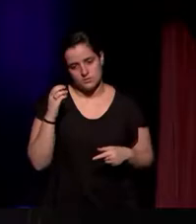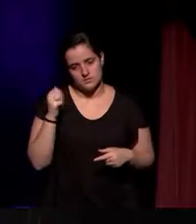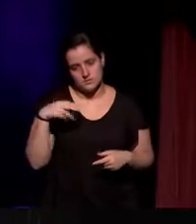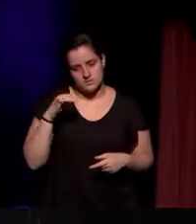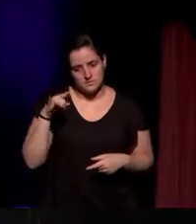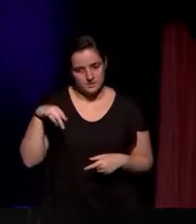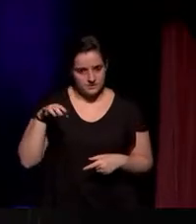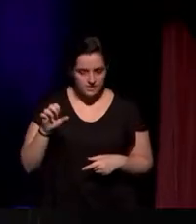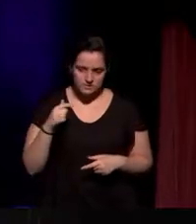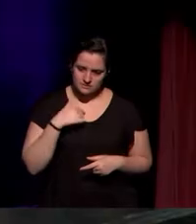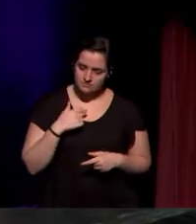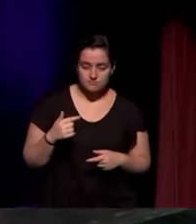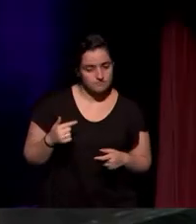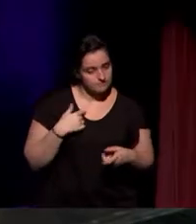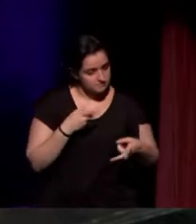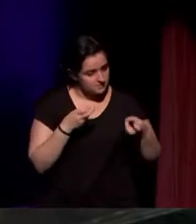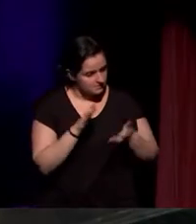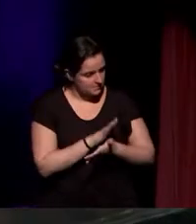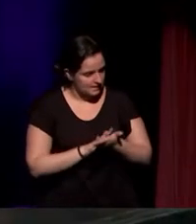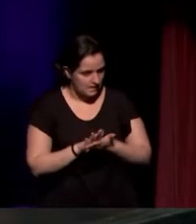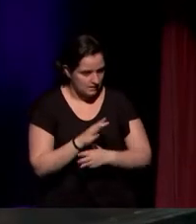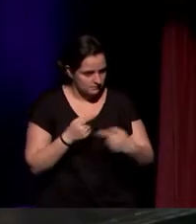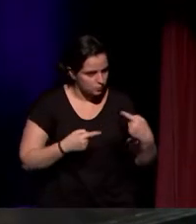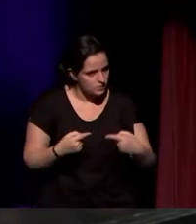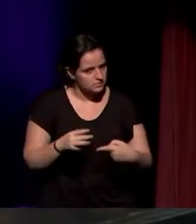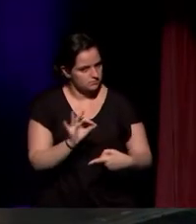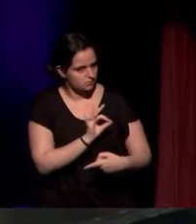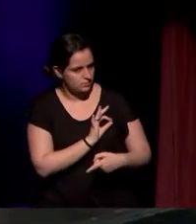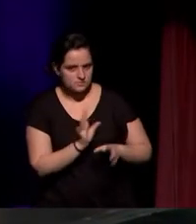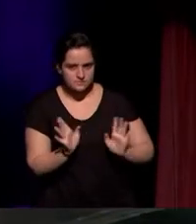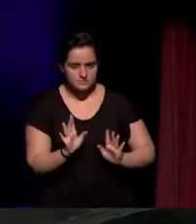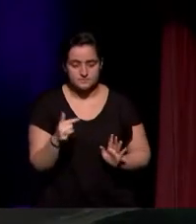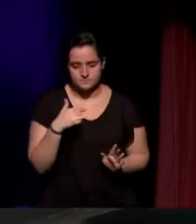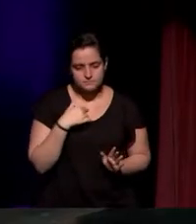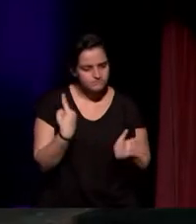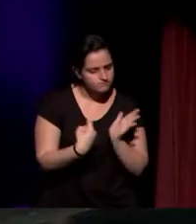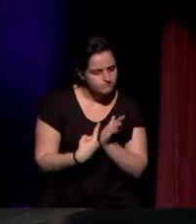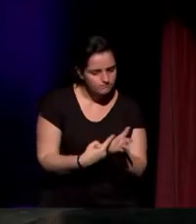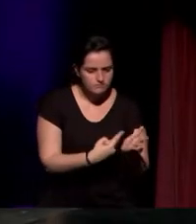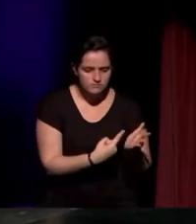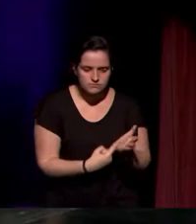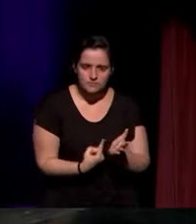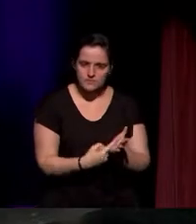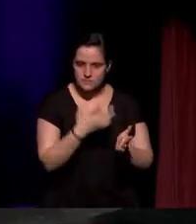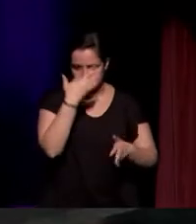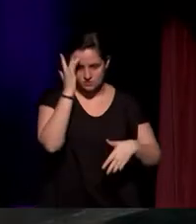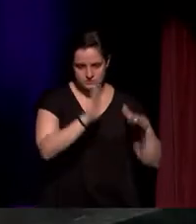by the political police, he can gather some Mozambicans who spoke, therefore,